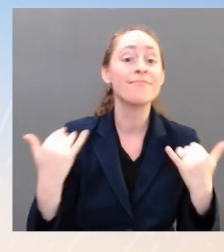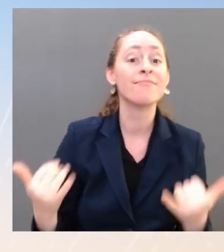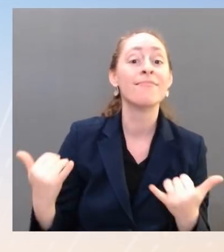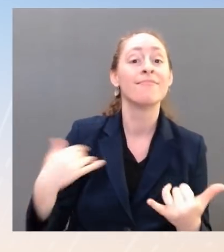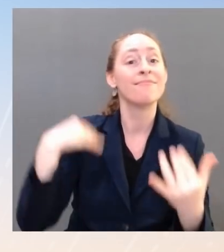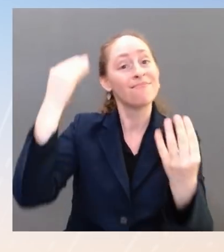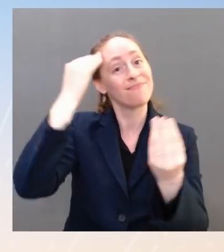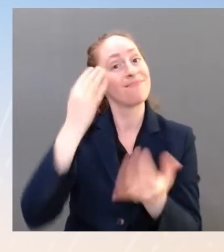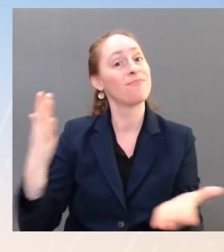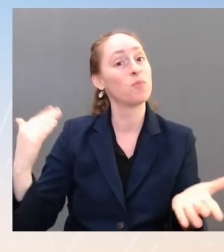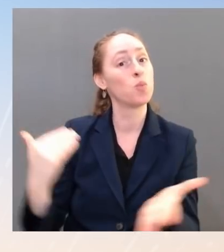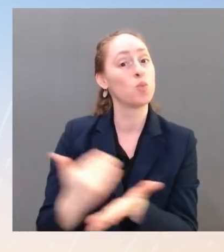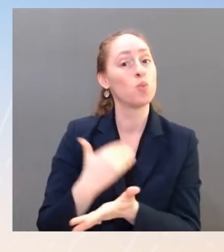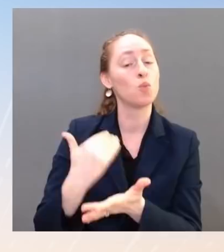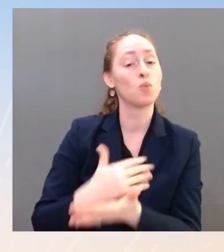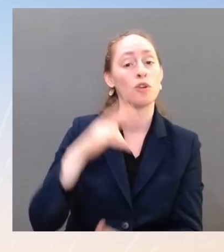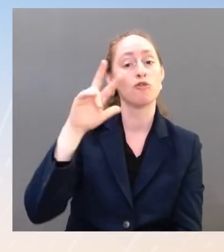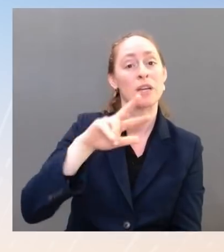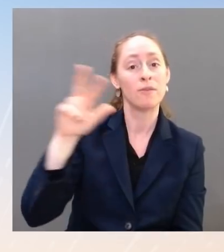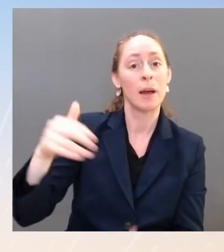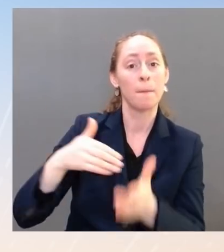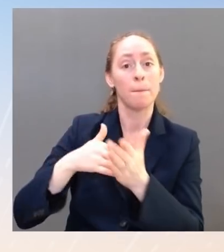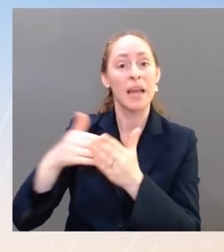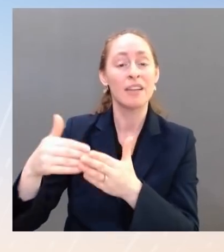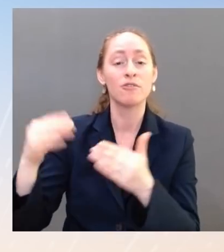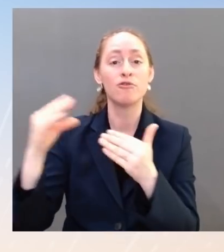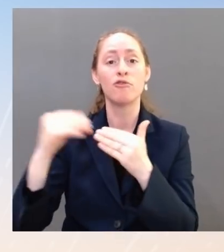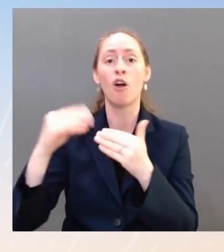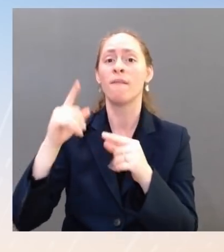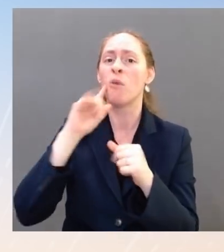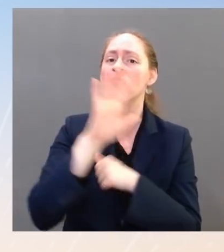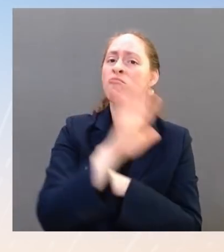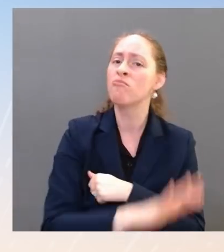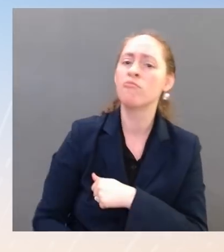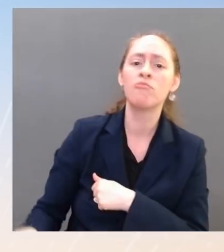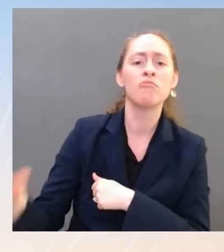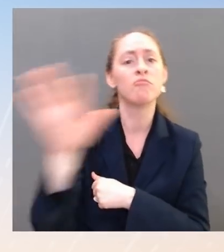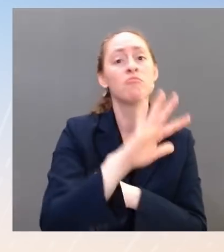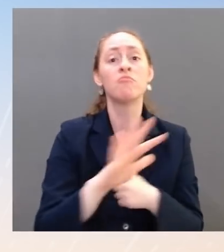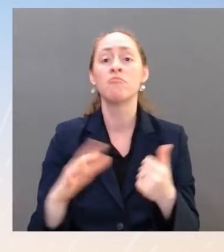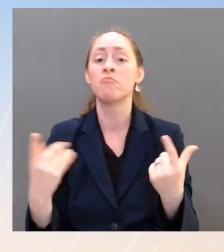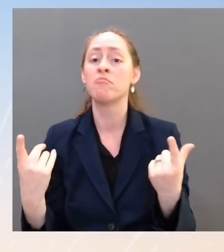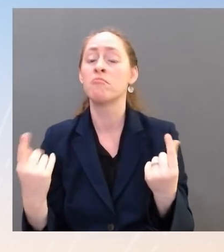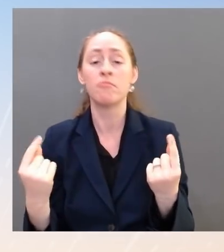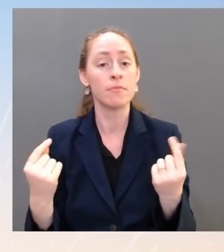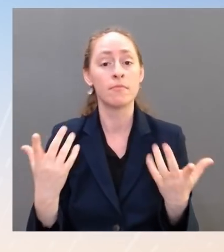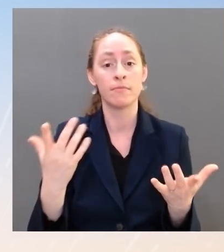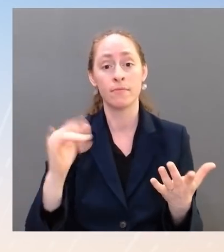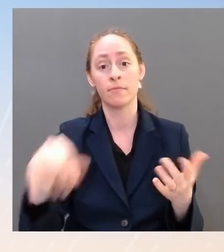to ensure the safety and strength of water dams, an issue that is of increasing importance with,